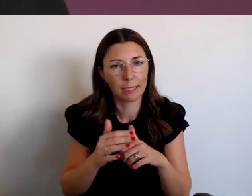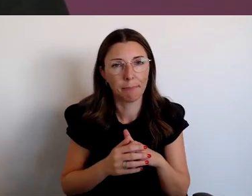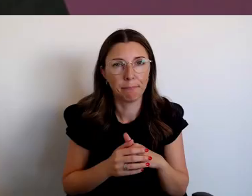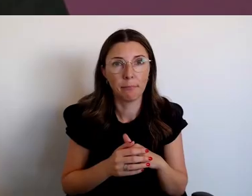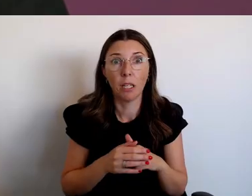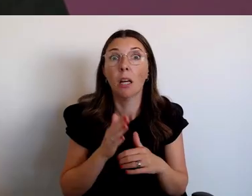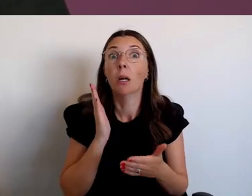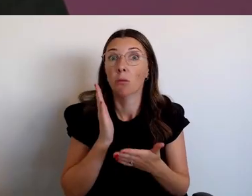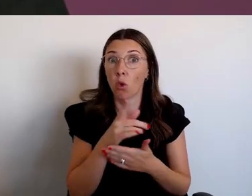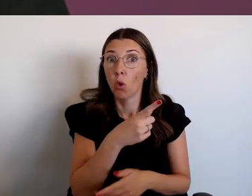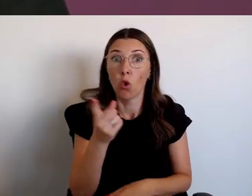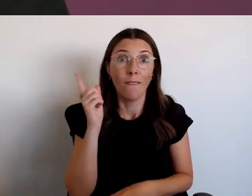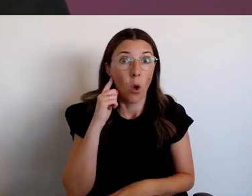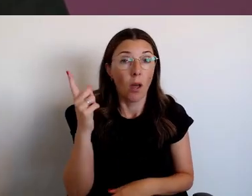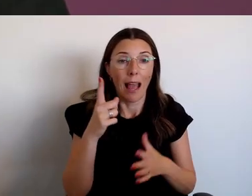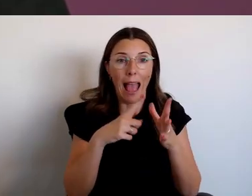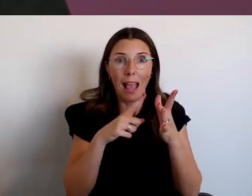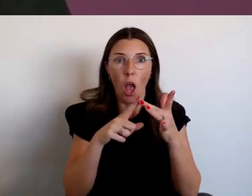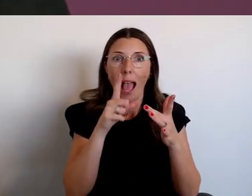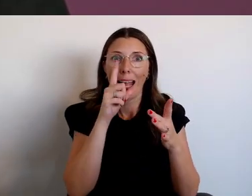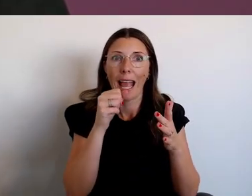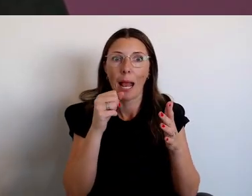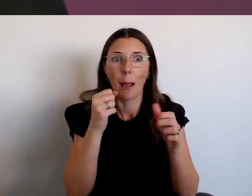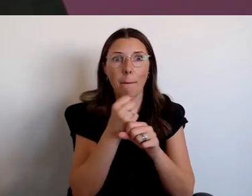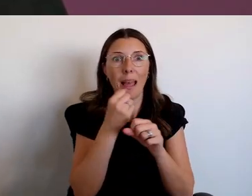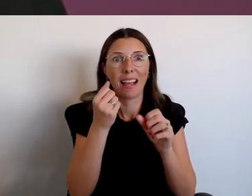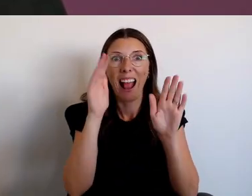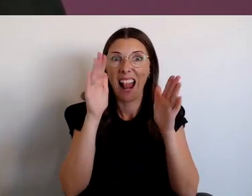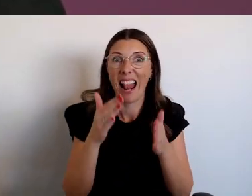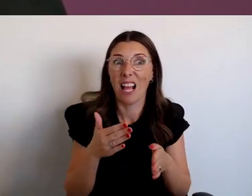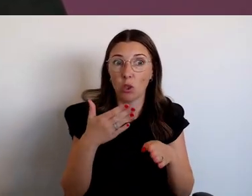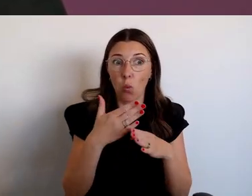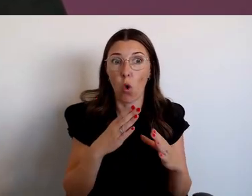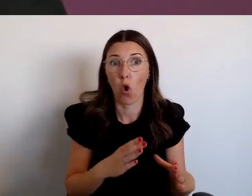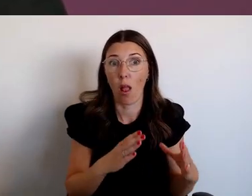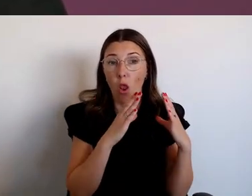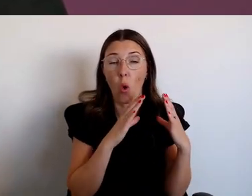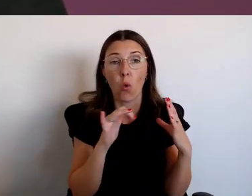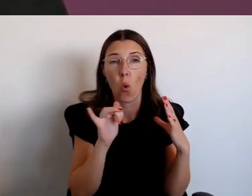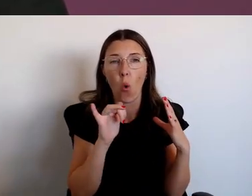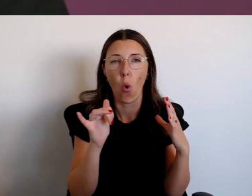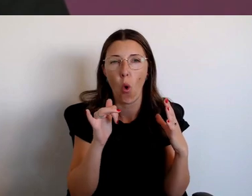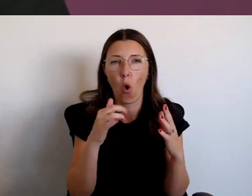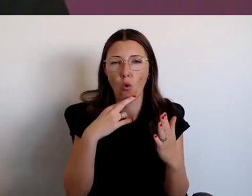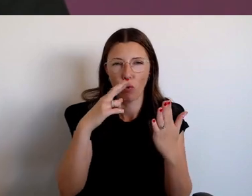used to reduce workload and produce reports that contain hallucinatory references.